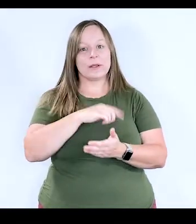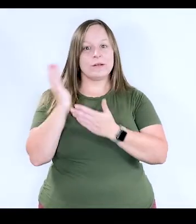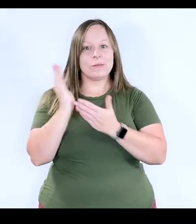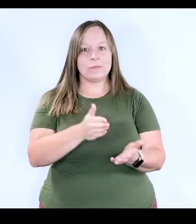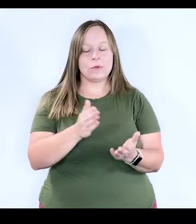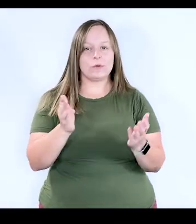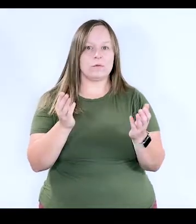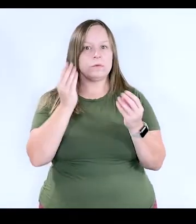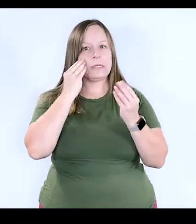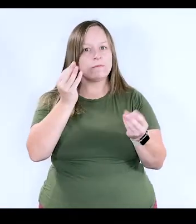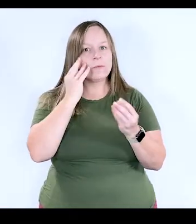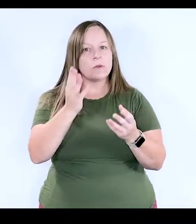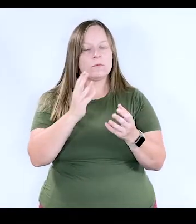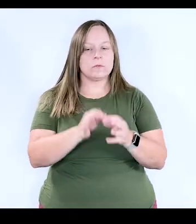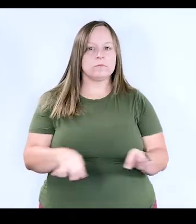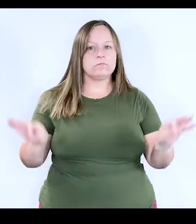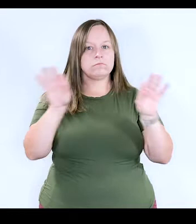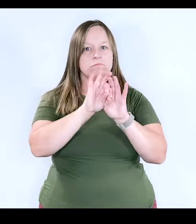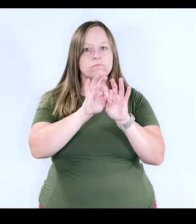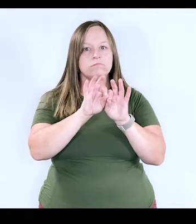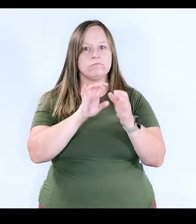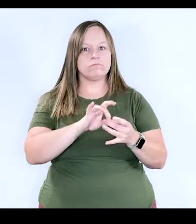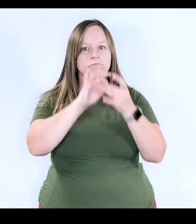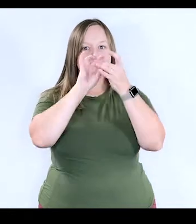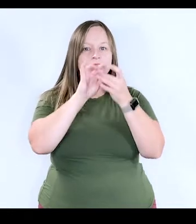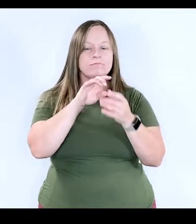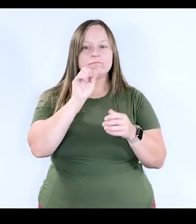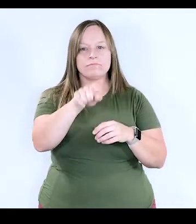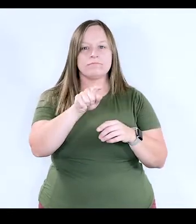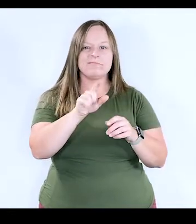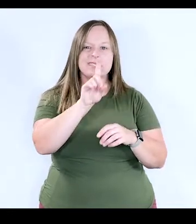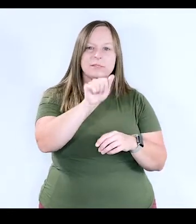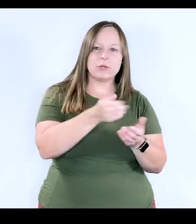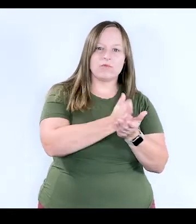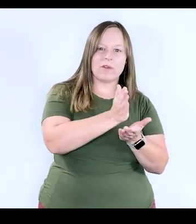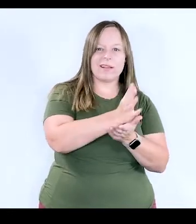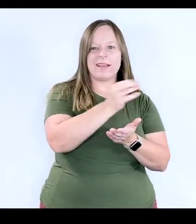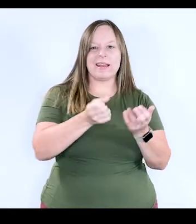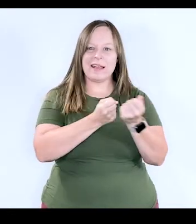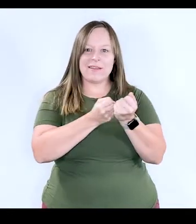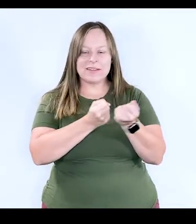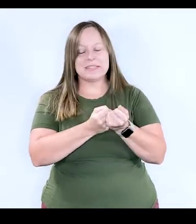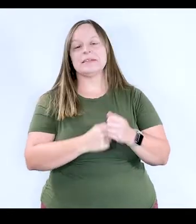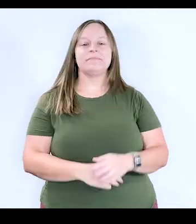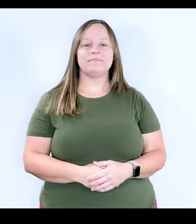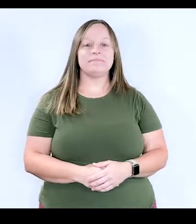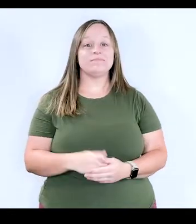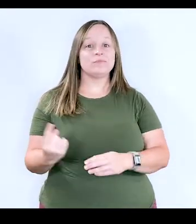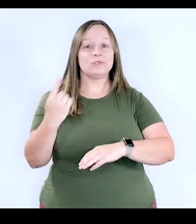We are here to bring you information on the most relevant topics regarding disability rights and advocacy.